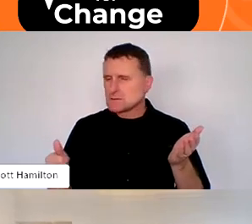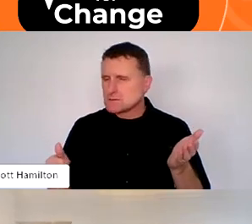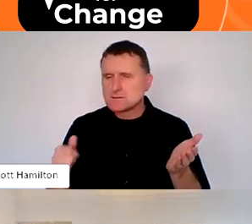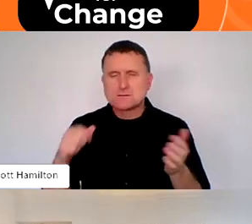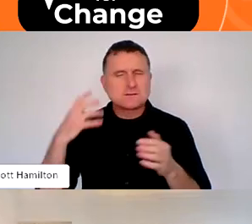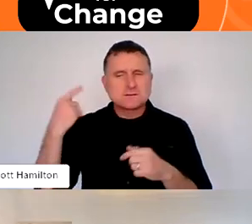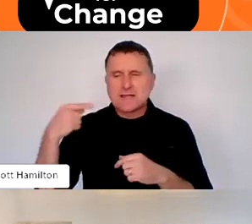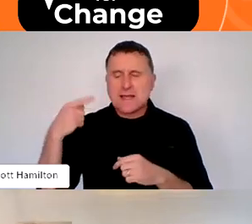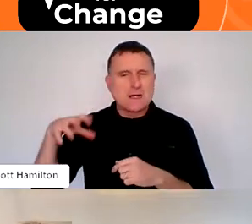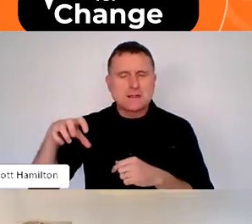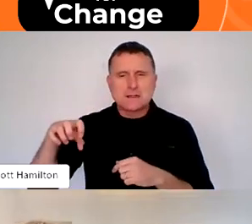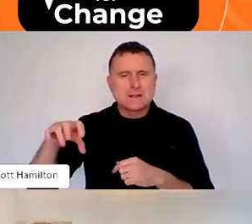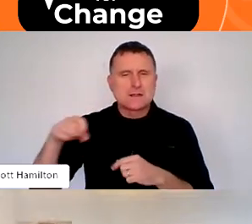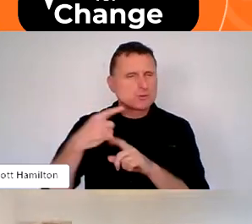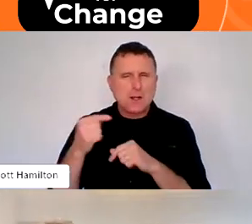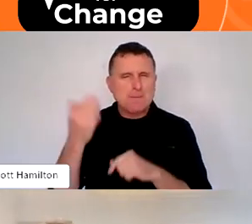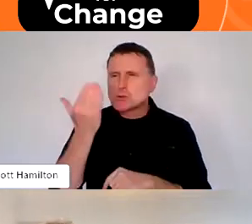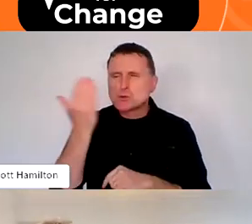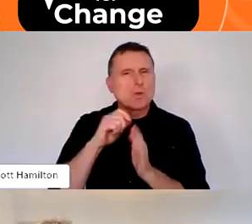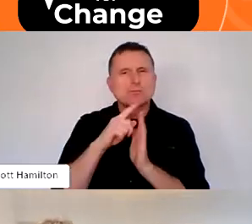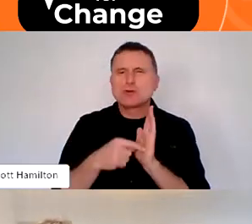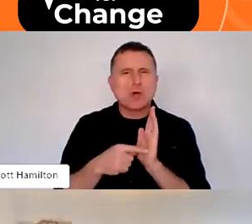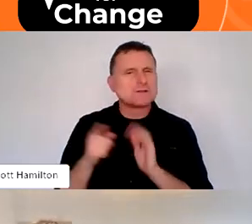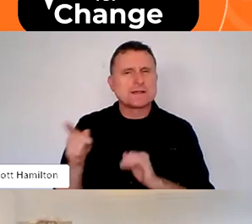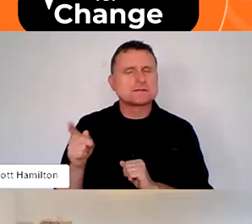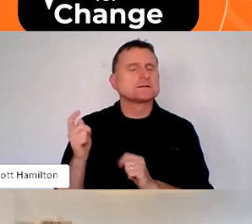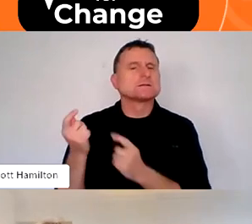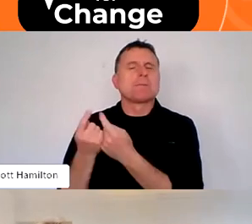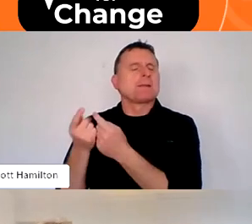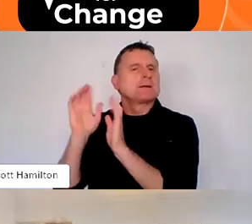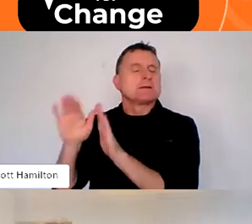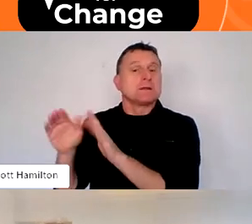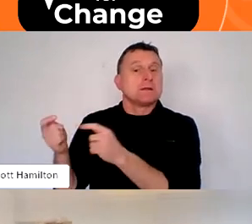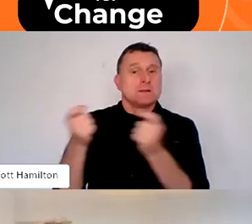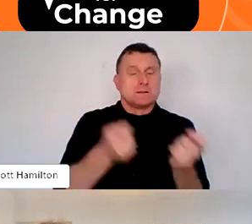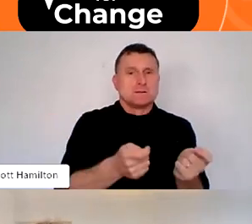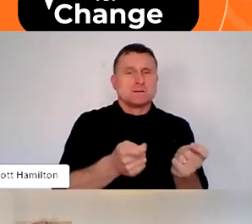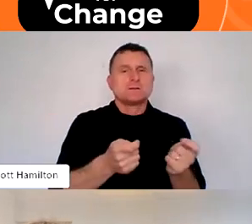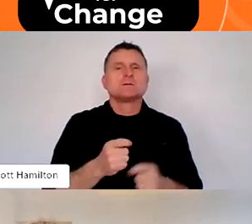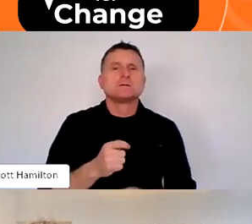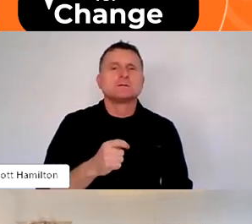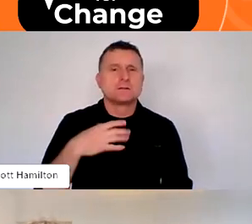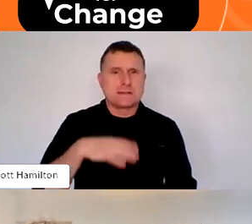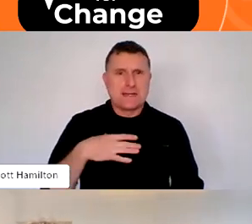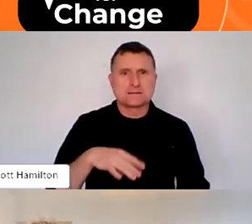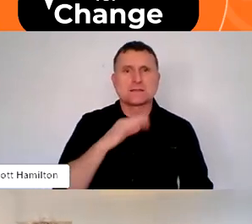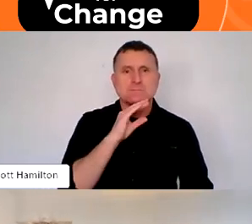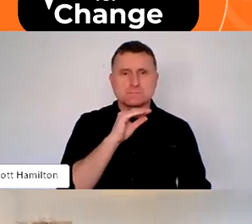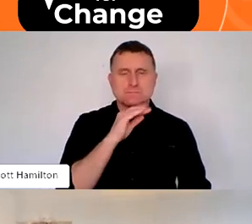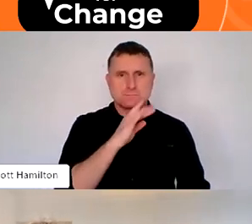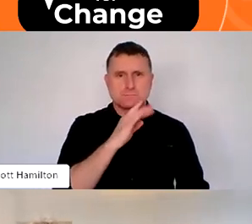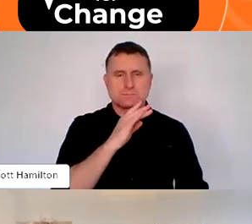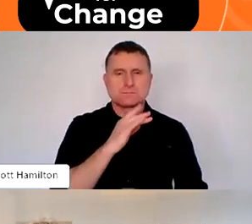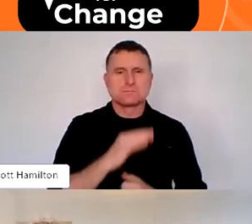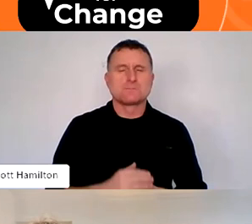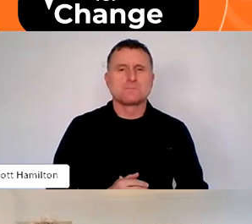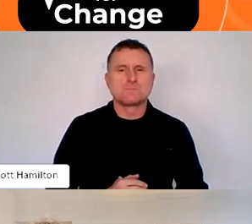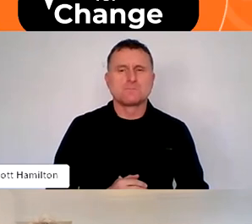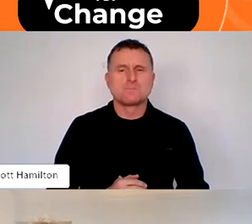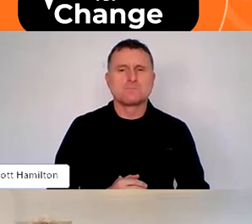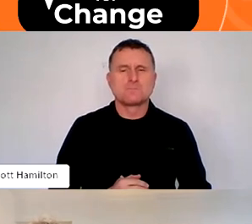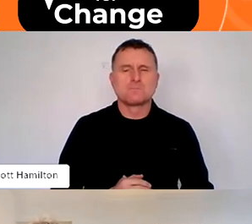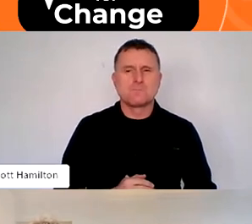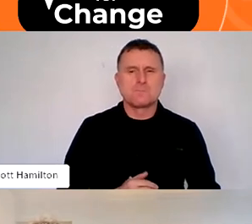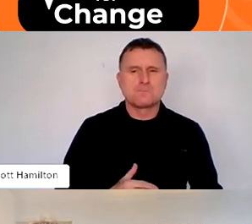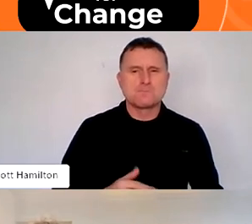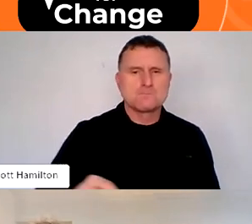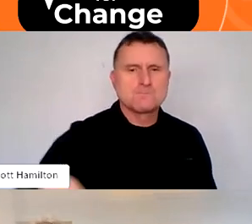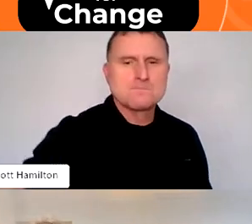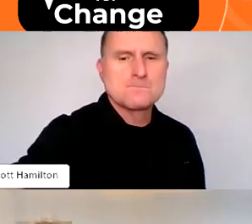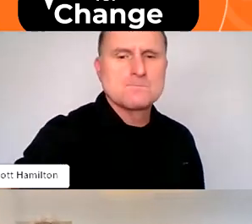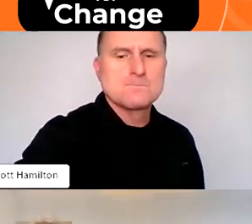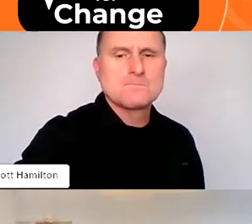Over to you Jude. Tēnā tātou katoa. Ko Ōtepoti te whenua tipu, kei